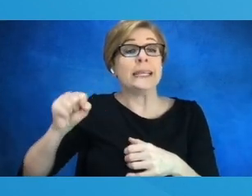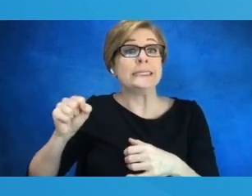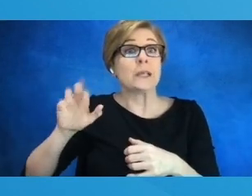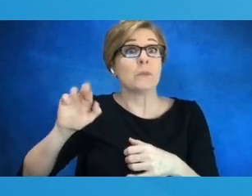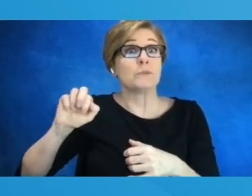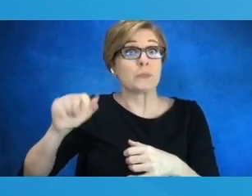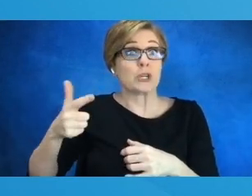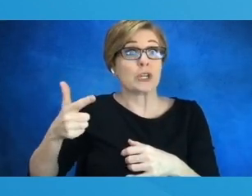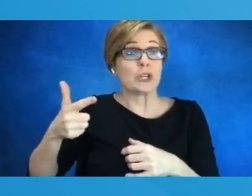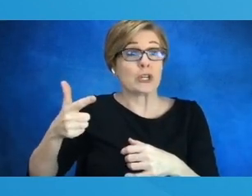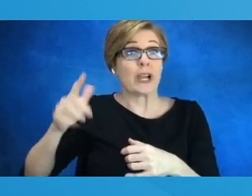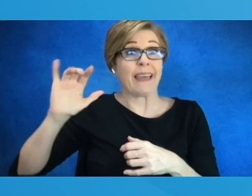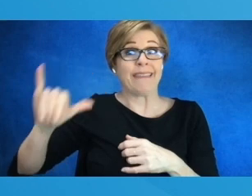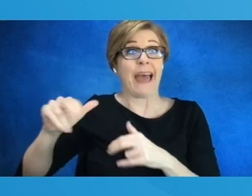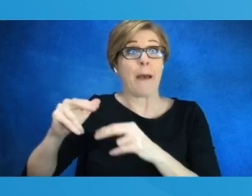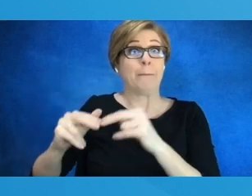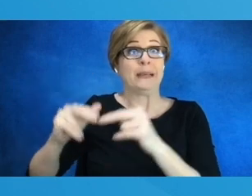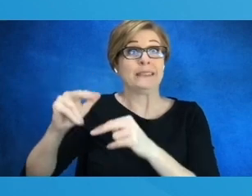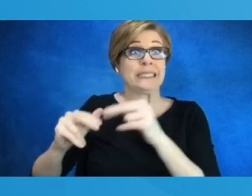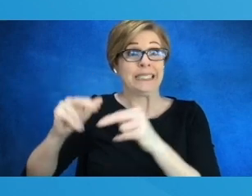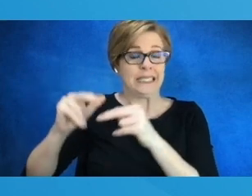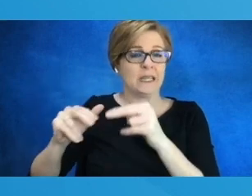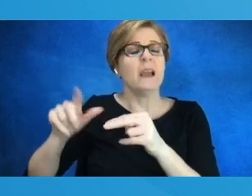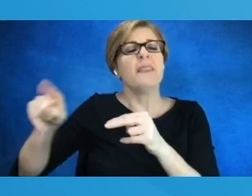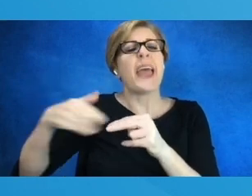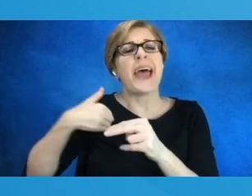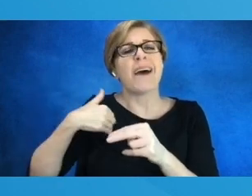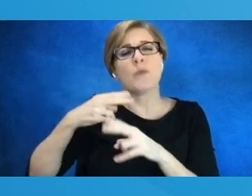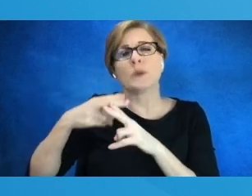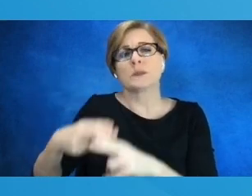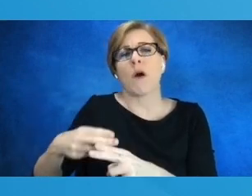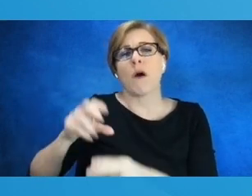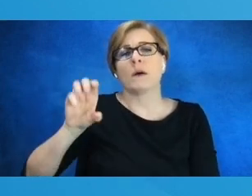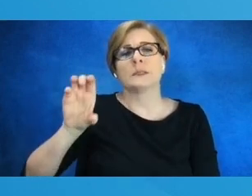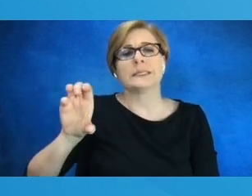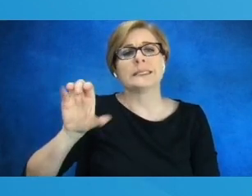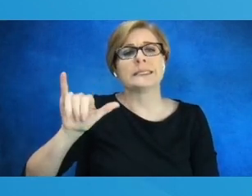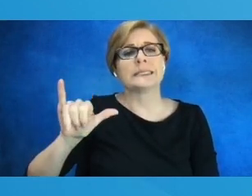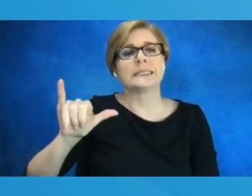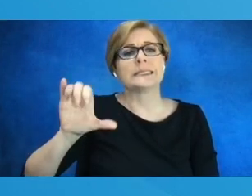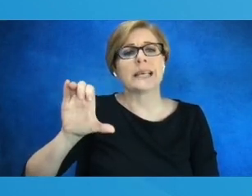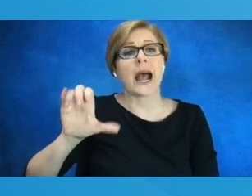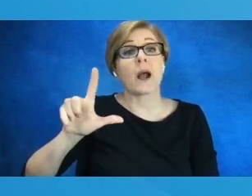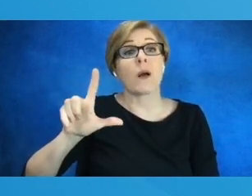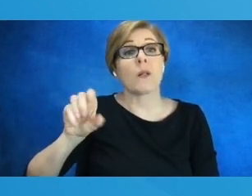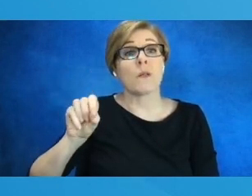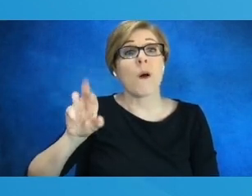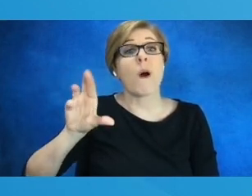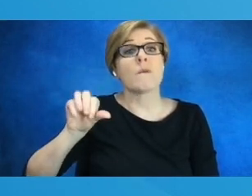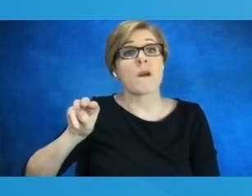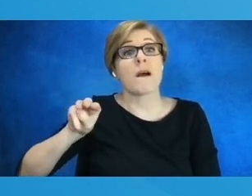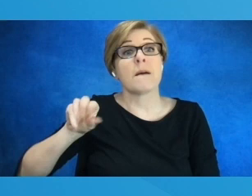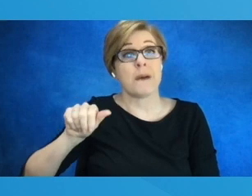actually a cyclorama being a circular painting with elements installed inside to make it